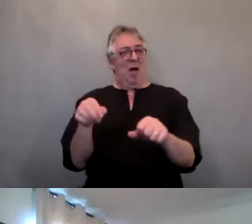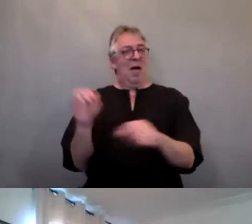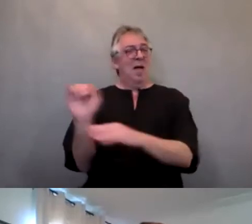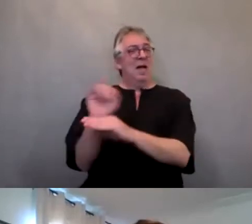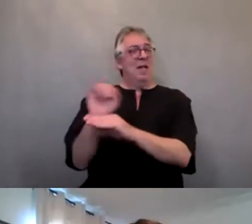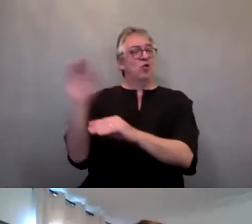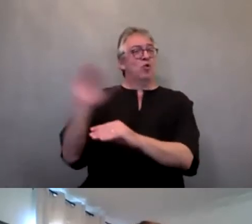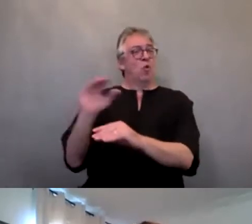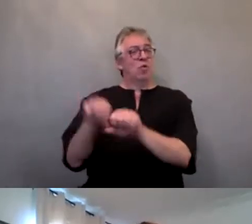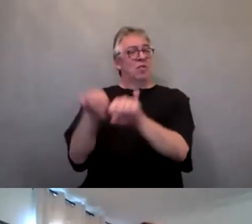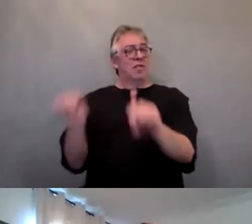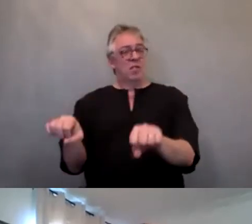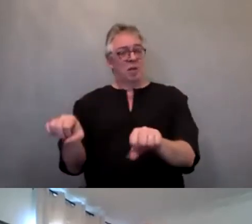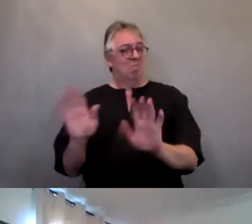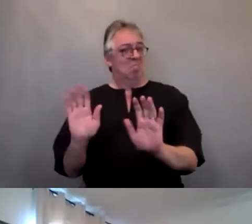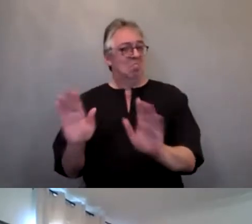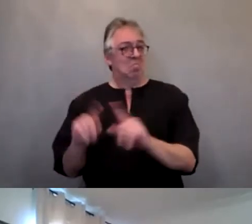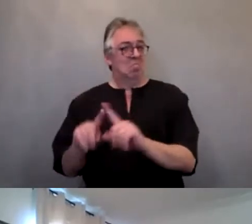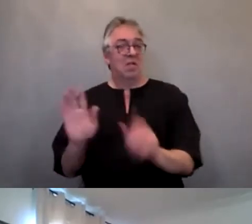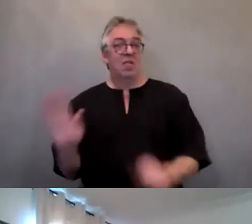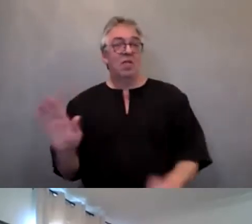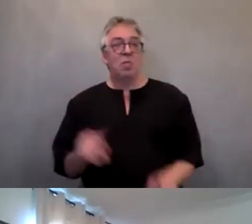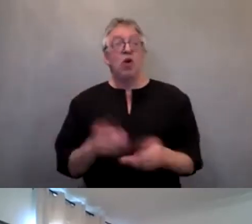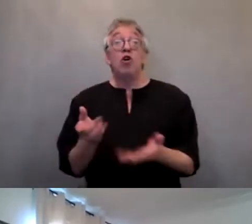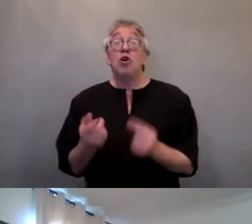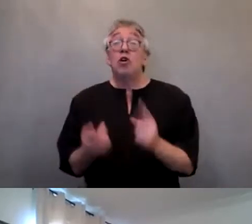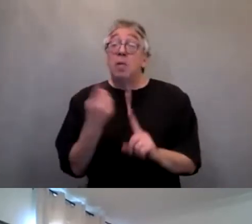system, and